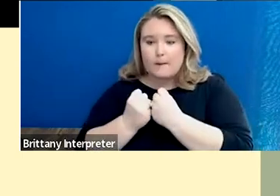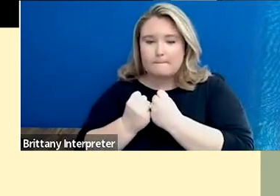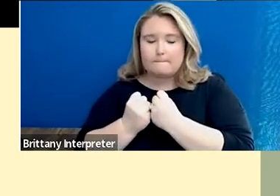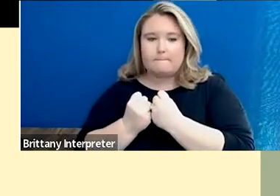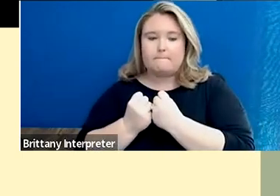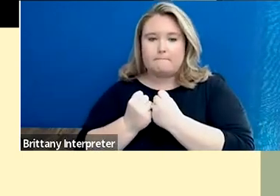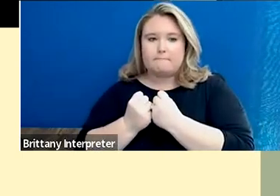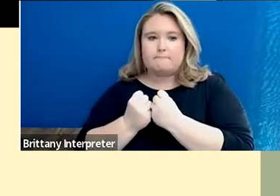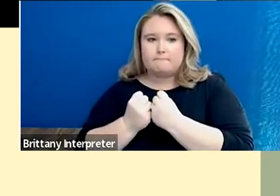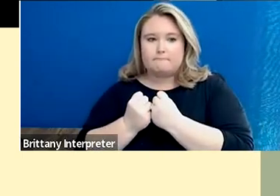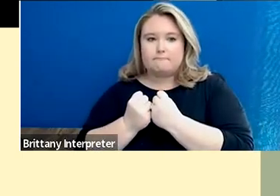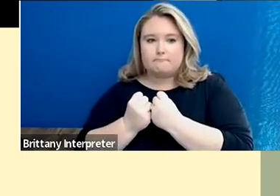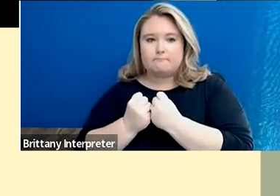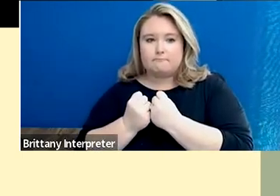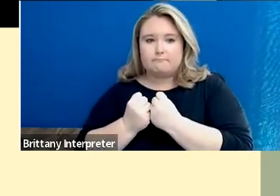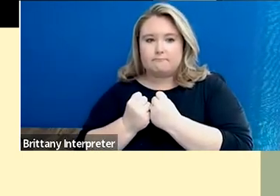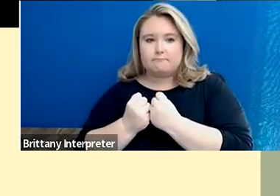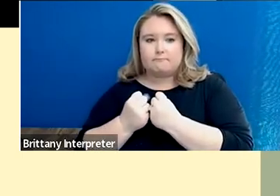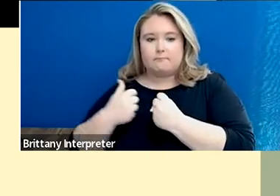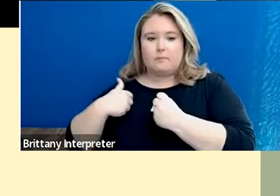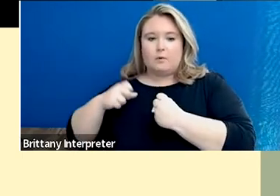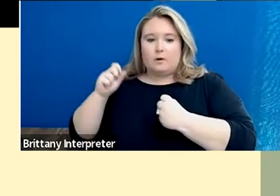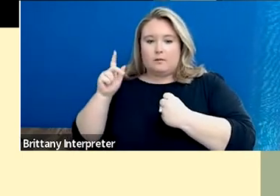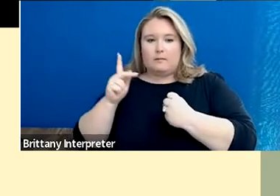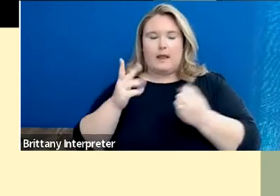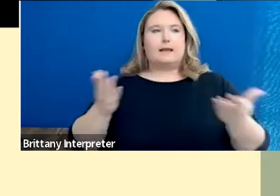and we are back in this space again. Thank you.